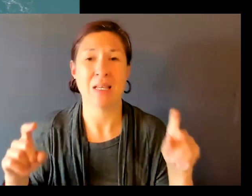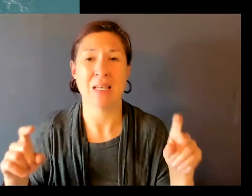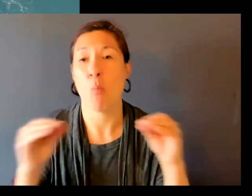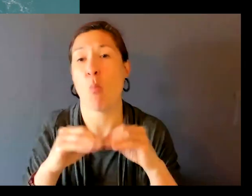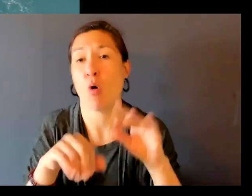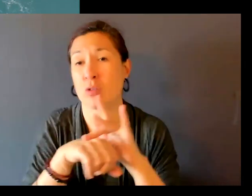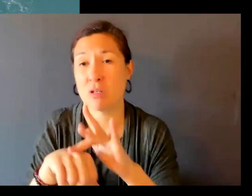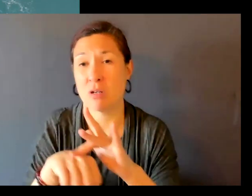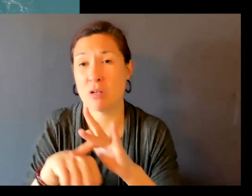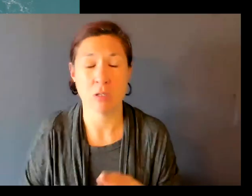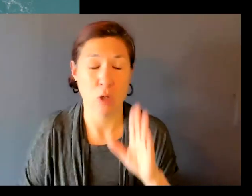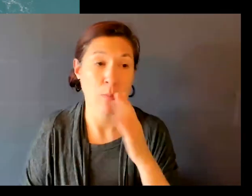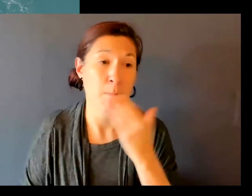If the goal is truly biodiversity, we must immediately begin to protect what remains and restore what can be restored. Biodiversity cannot wait. Thank you.